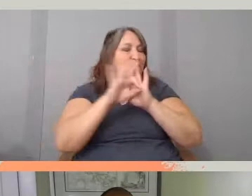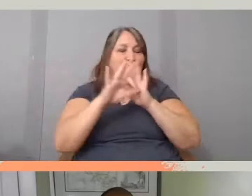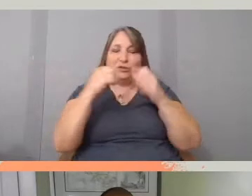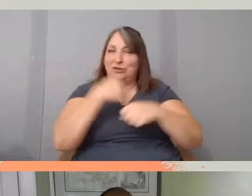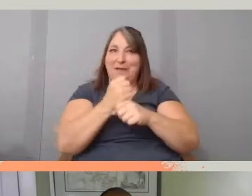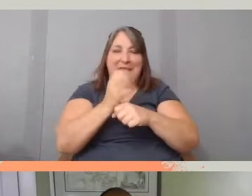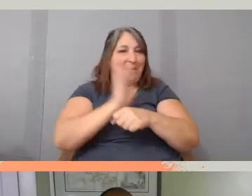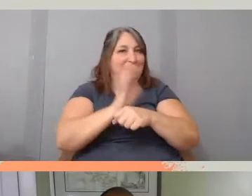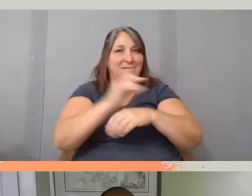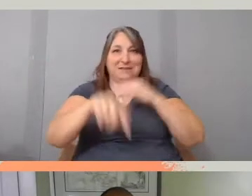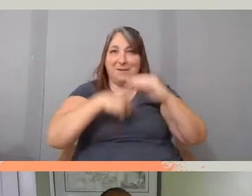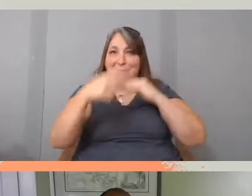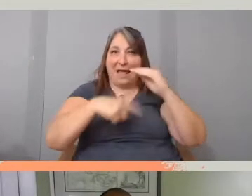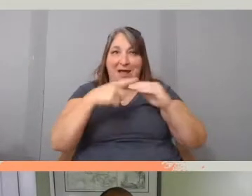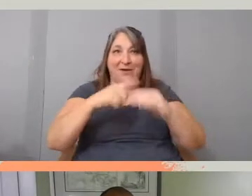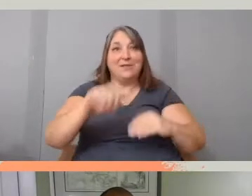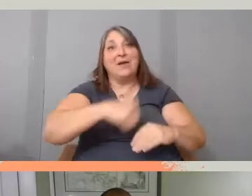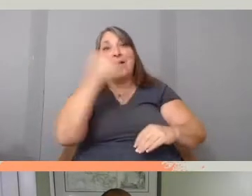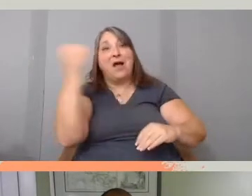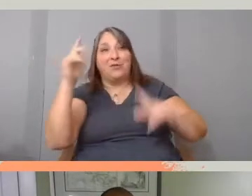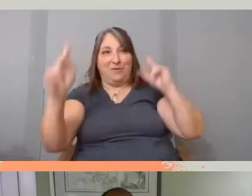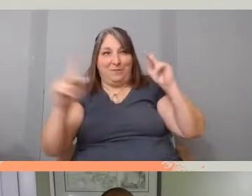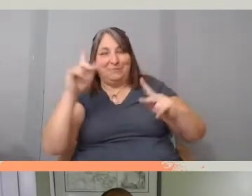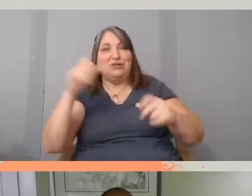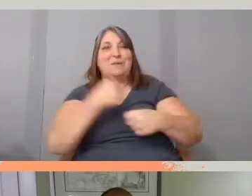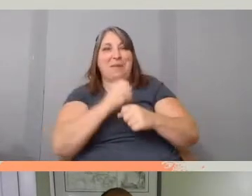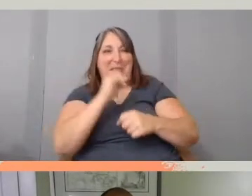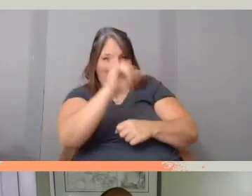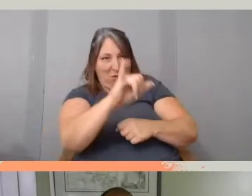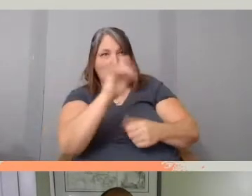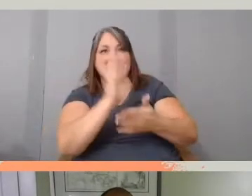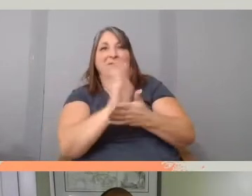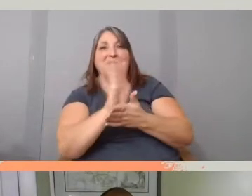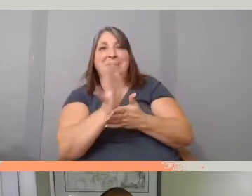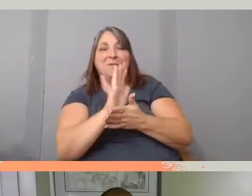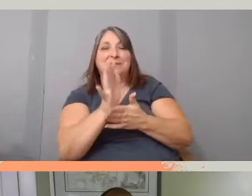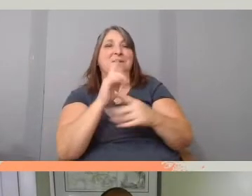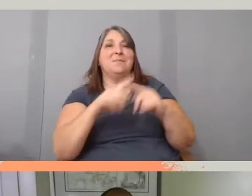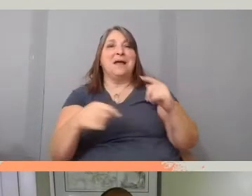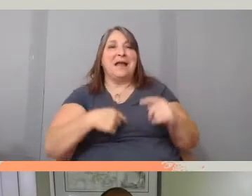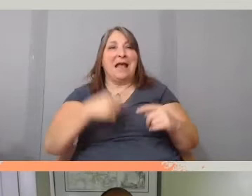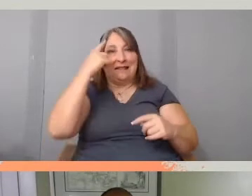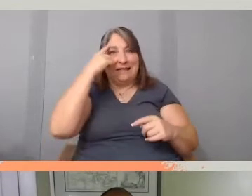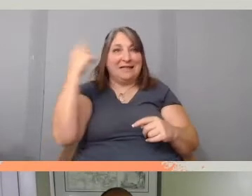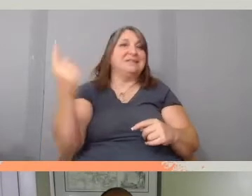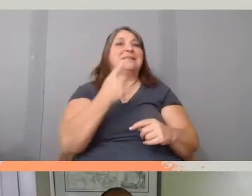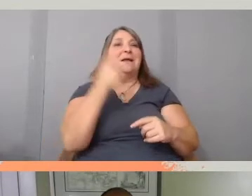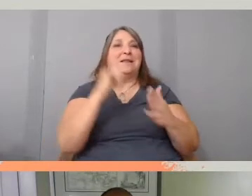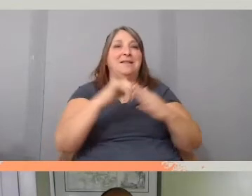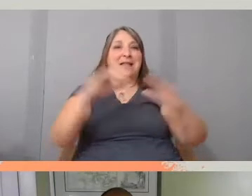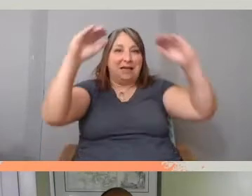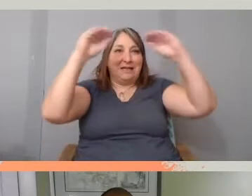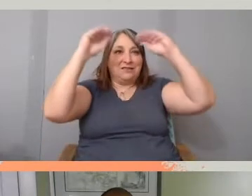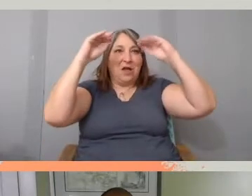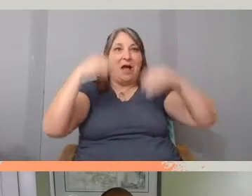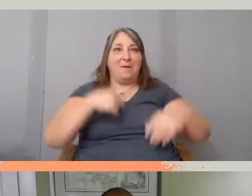and there's other people that should be making those films. But I think the thing that it really did taught me and maybe spoiled me too,